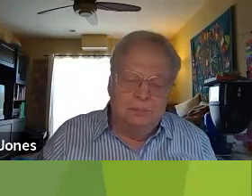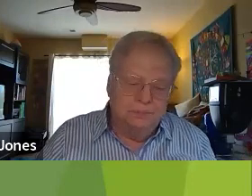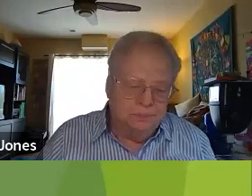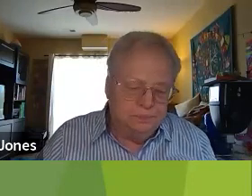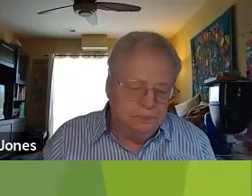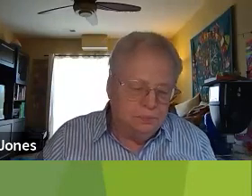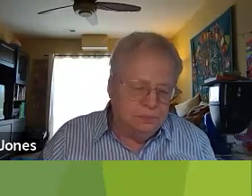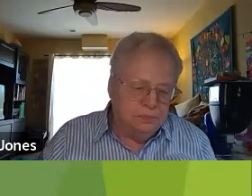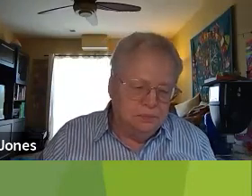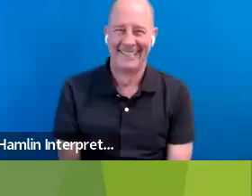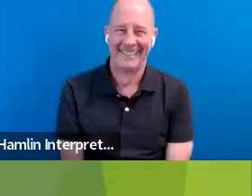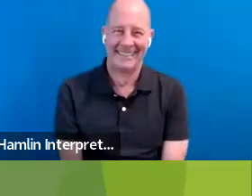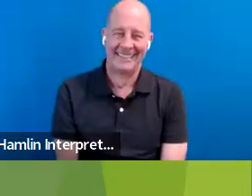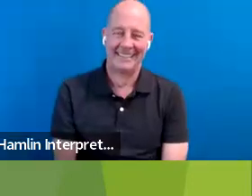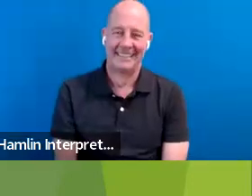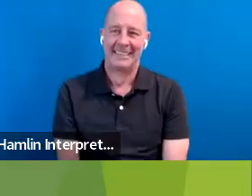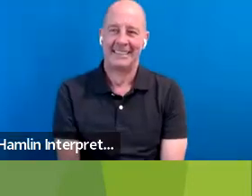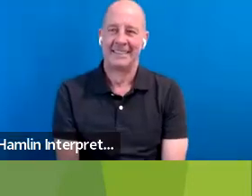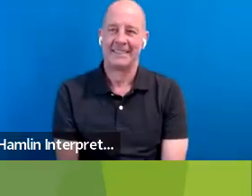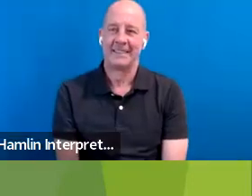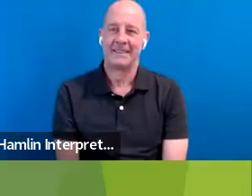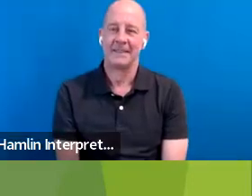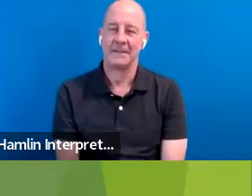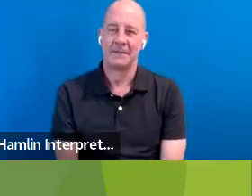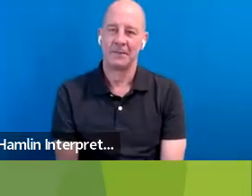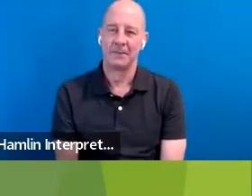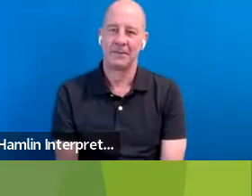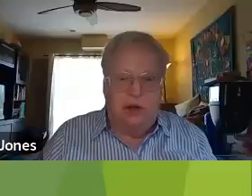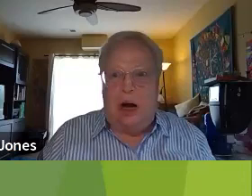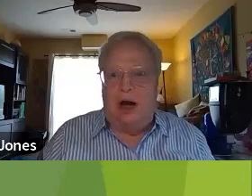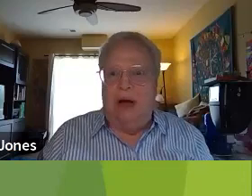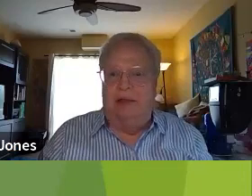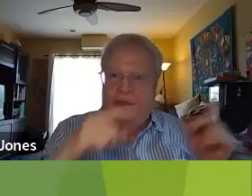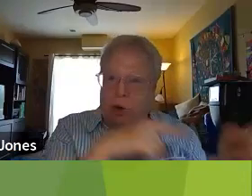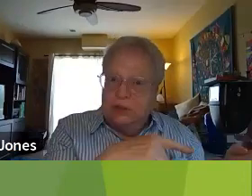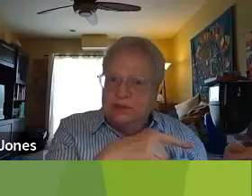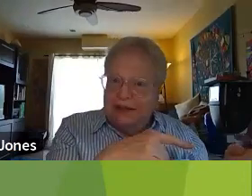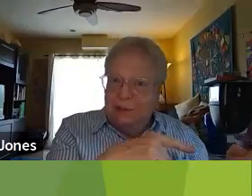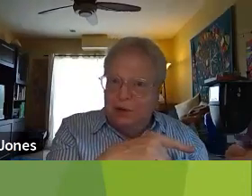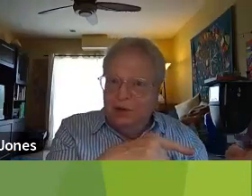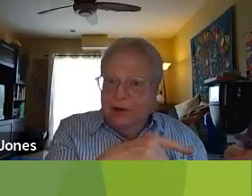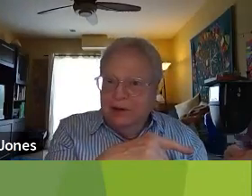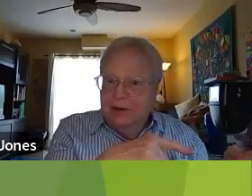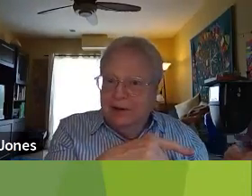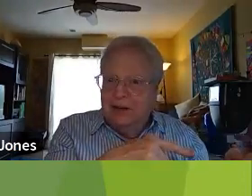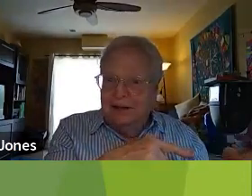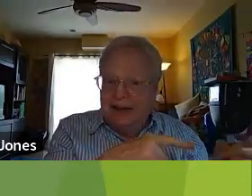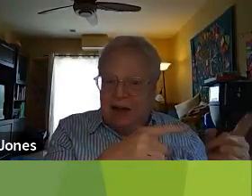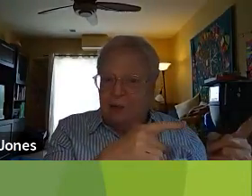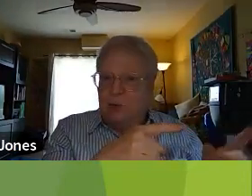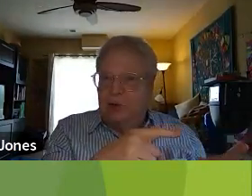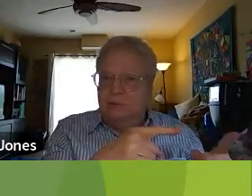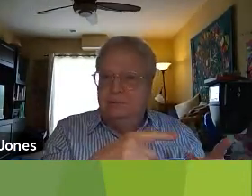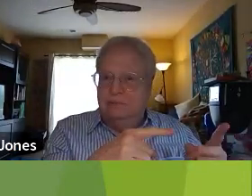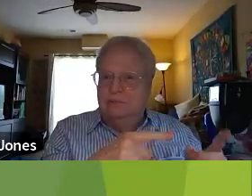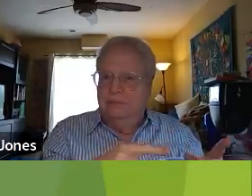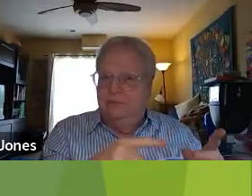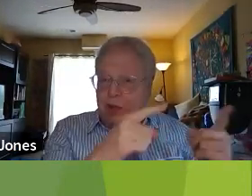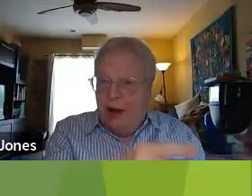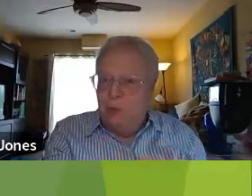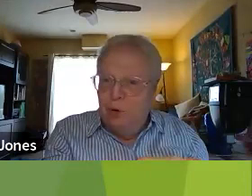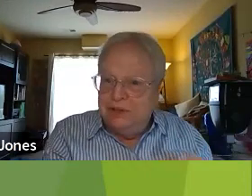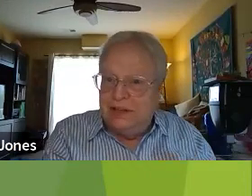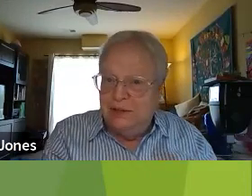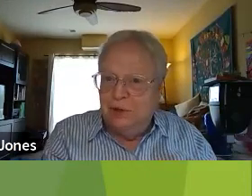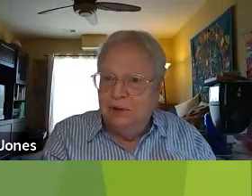Are you wanting to know thousand make those accessible, the actual chat room accessible?